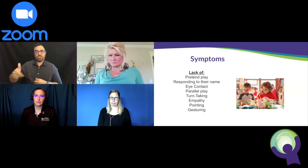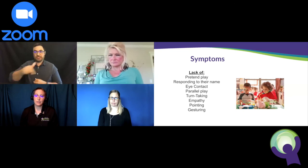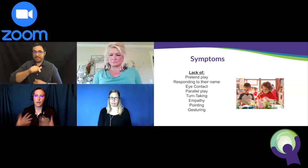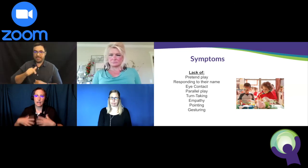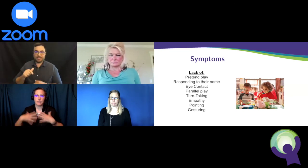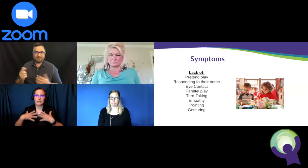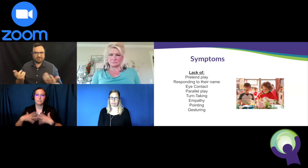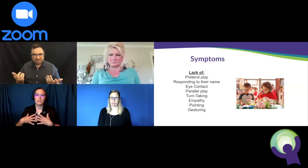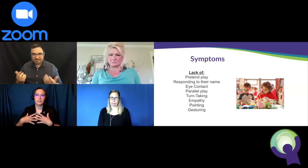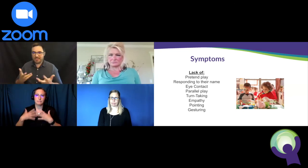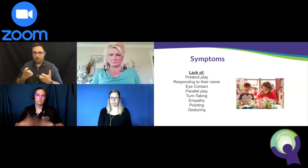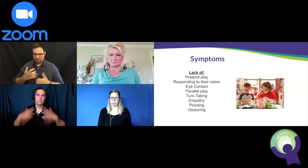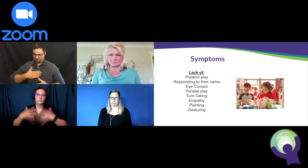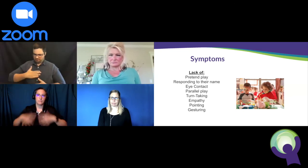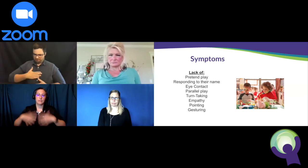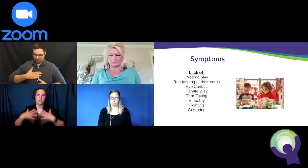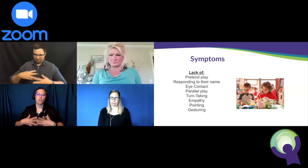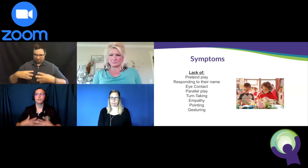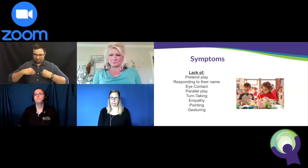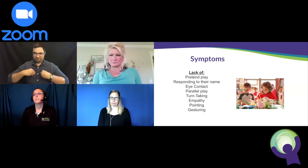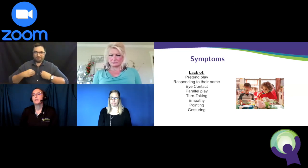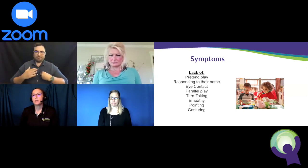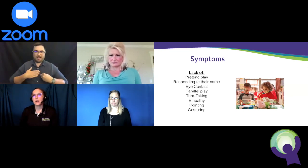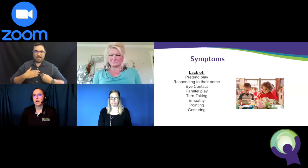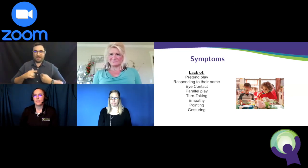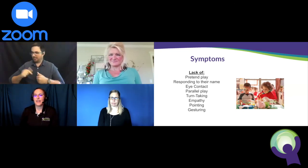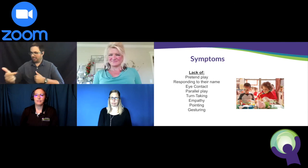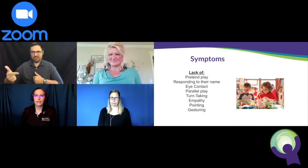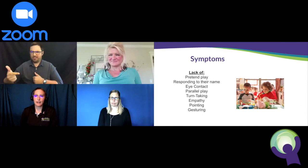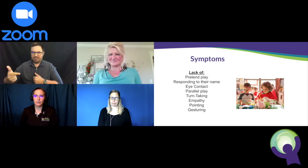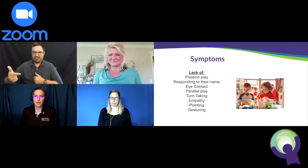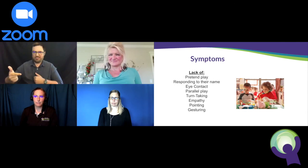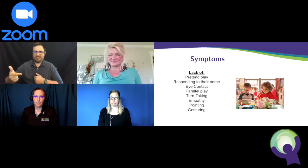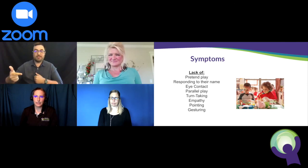they want everything to be their turn. They have a lack of empathy - they don't